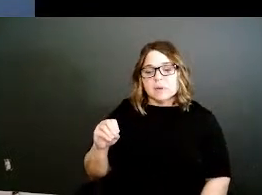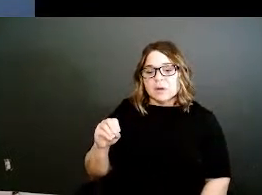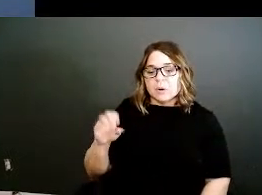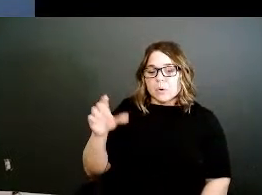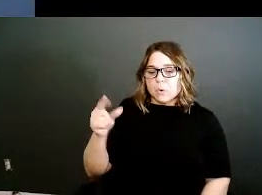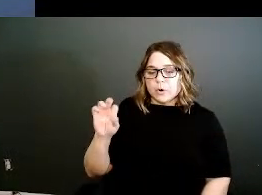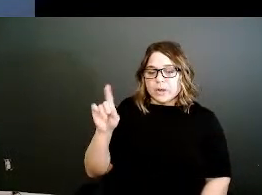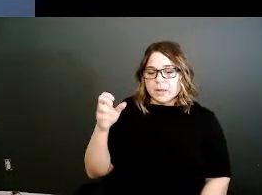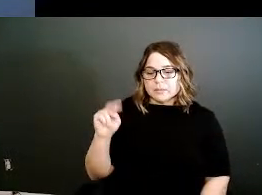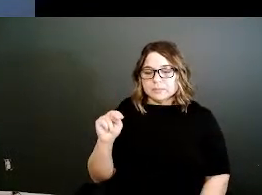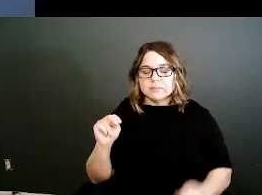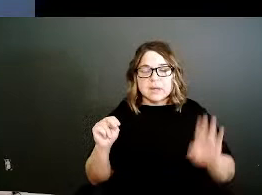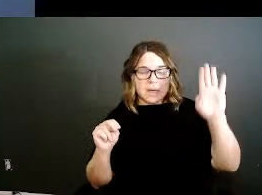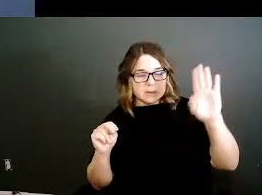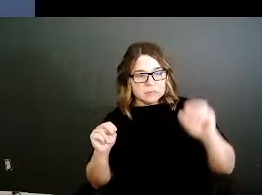≫ COUNCIL MEMBER ELLISON: AYE.